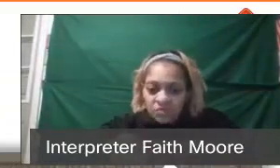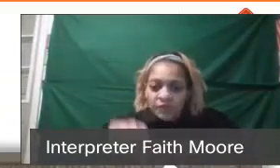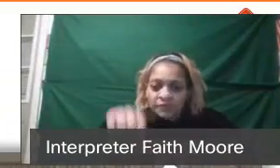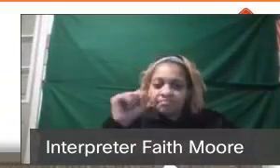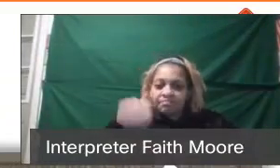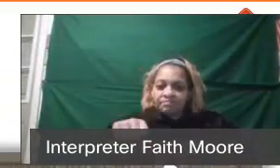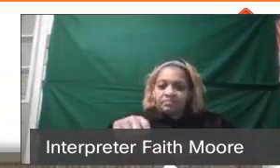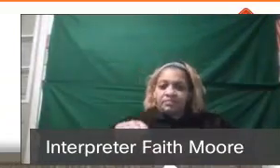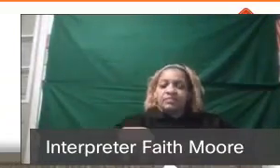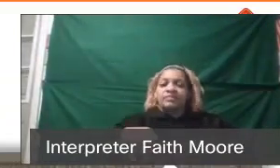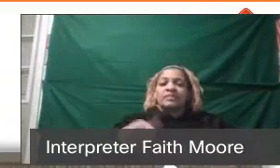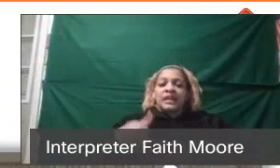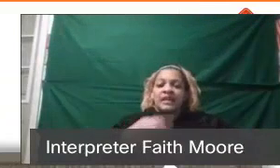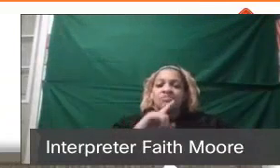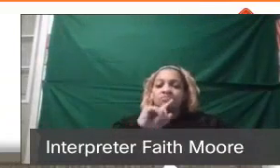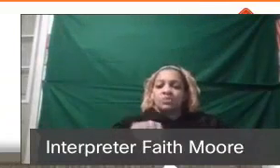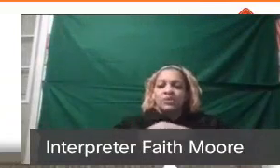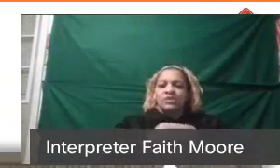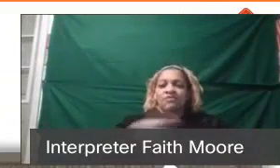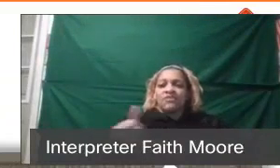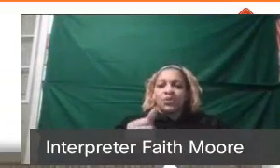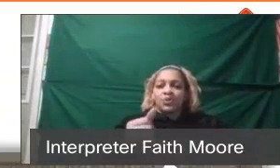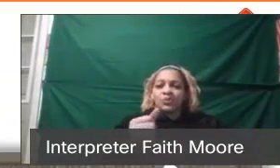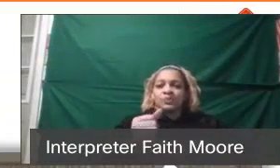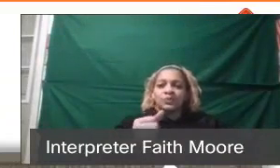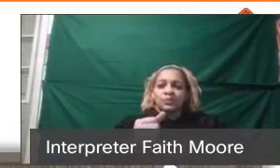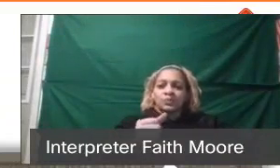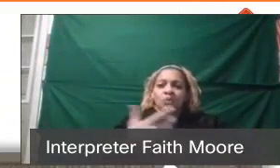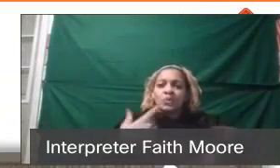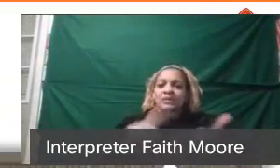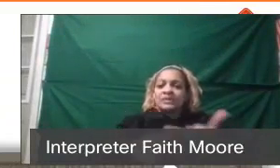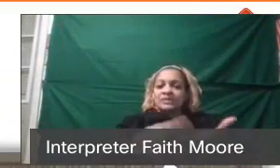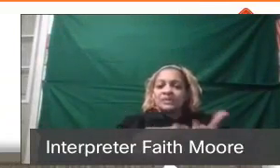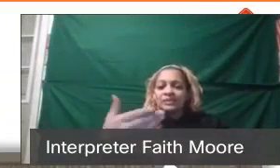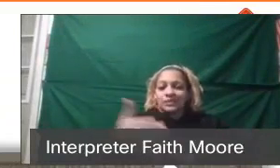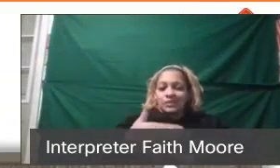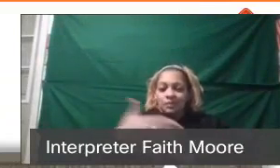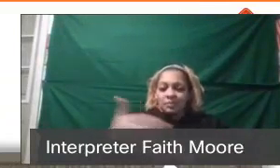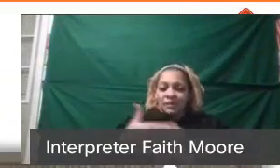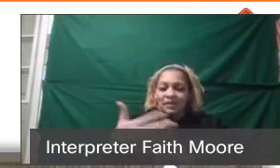Just some of the, what has been looked at previously and then maybe on the side, Steve, you can chime in.